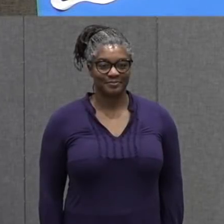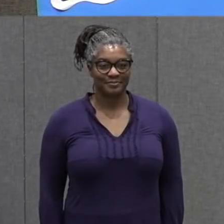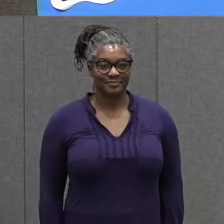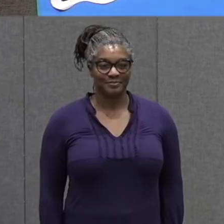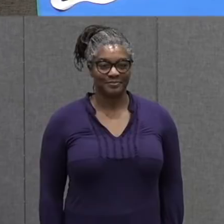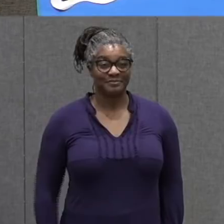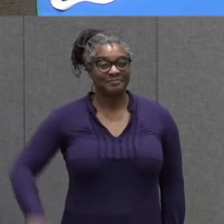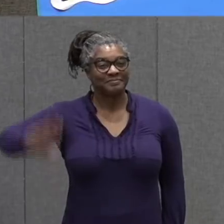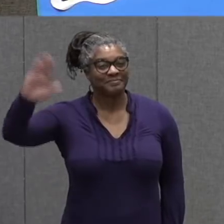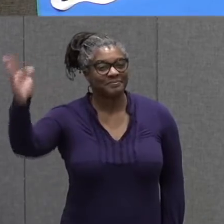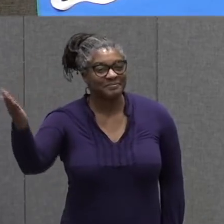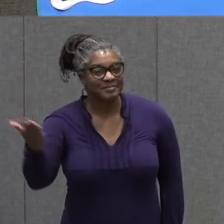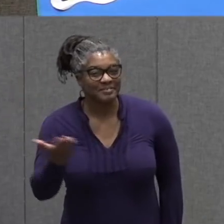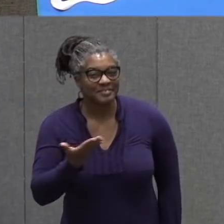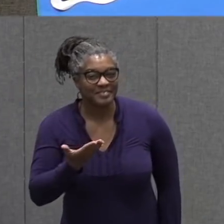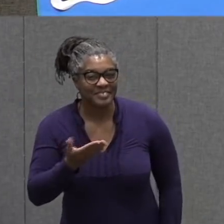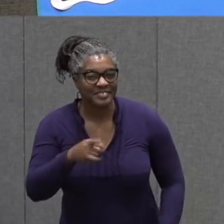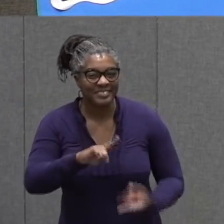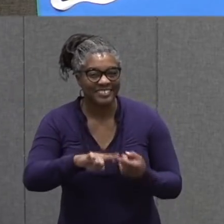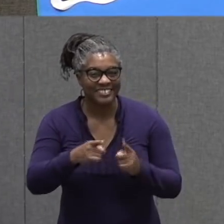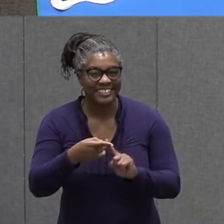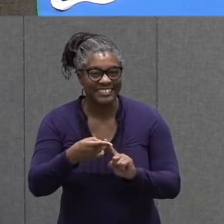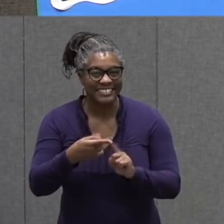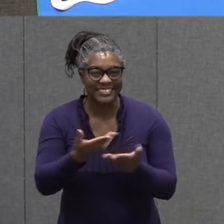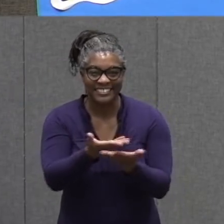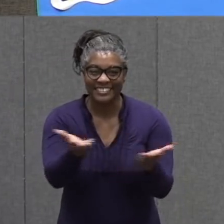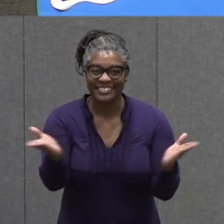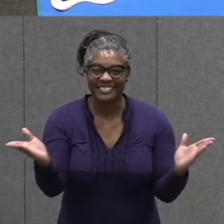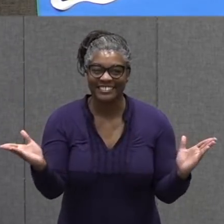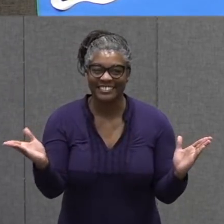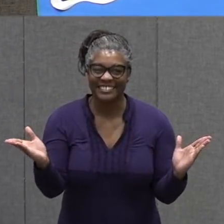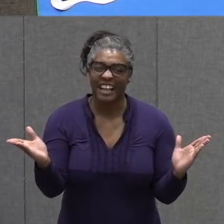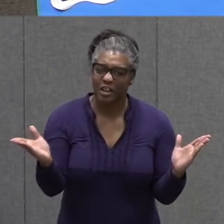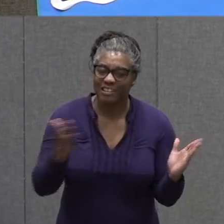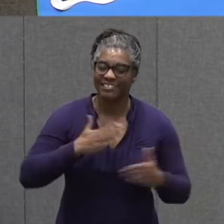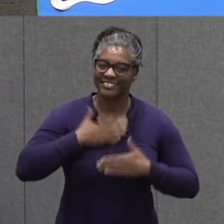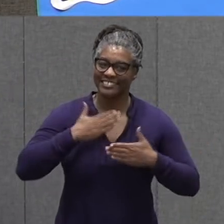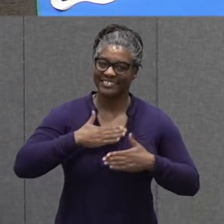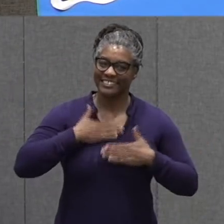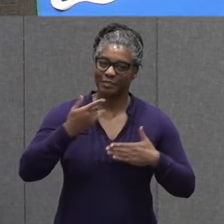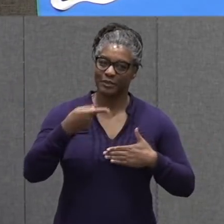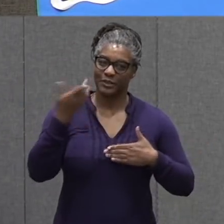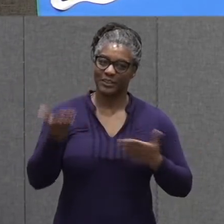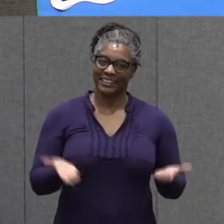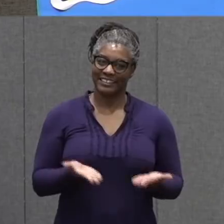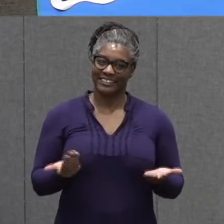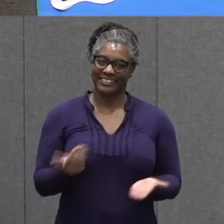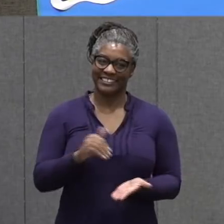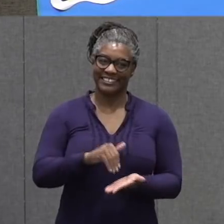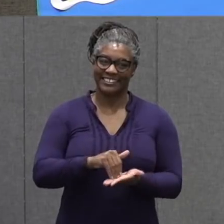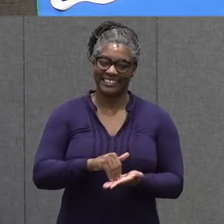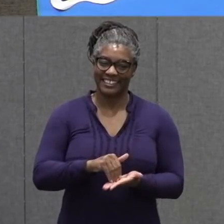Welcome, friends. I'm glad to have you back. I wanted to talk a little bit about what we did on Monday